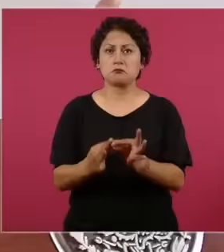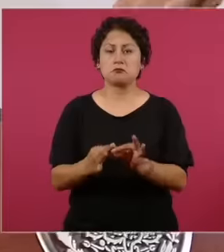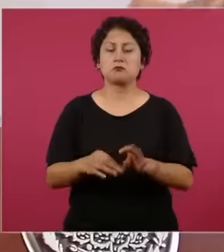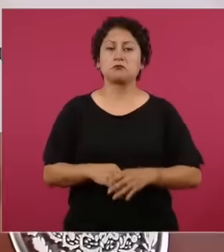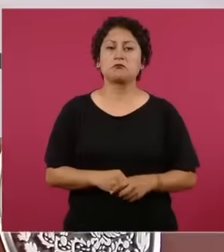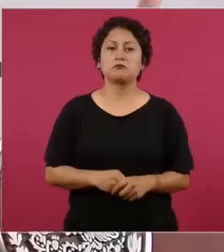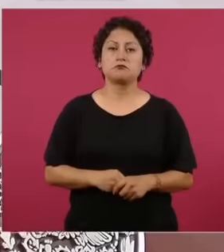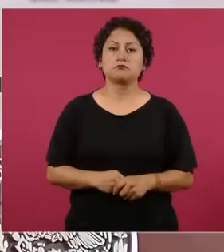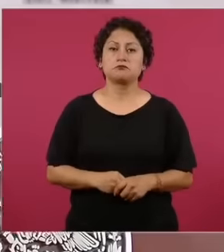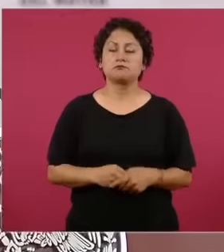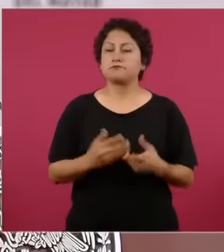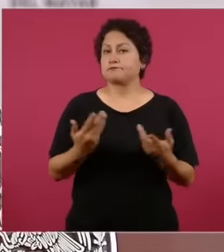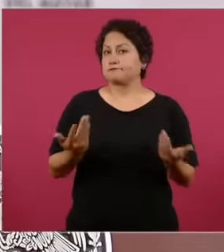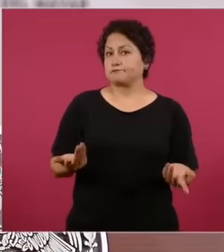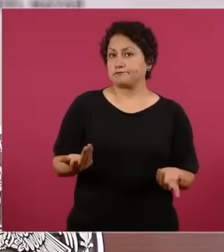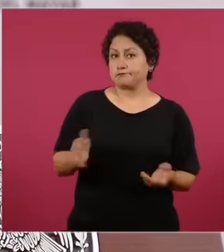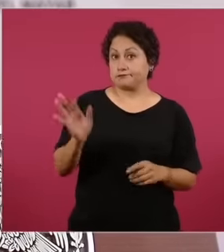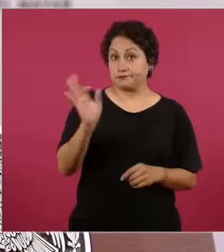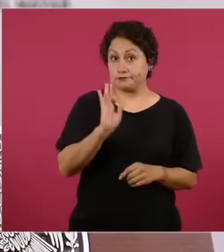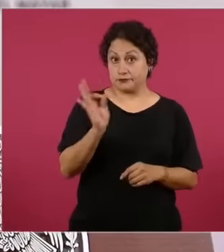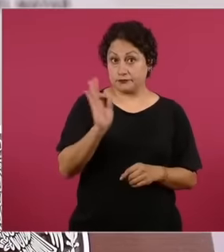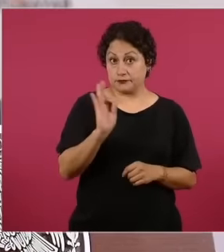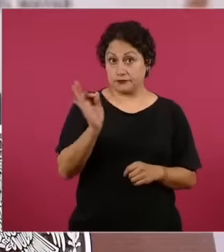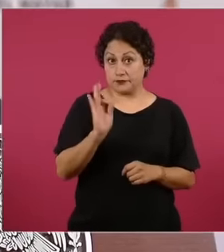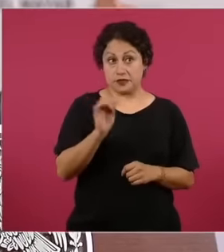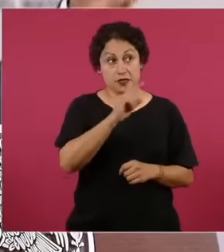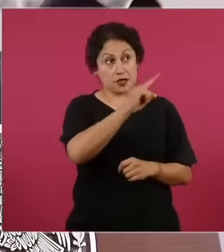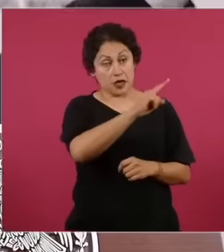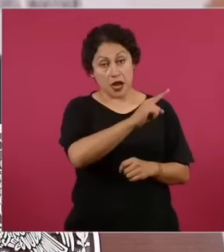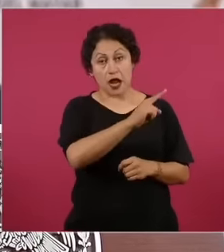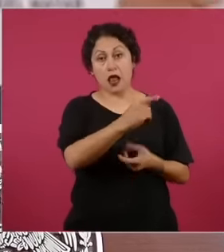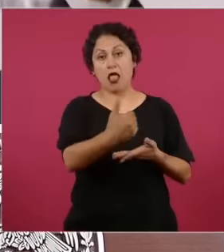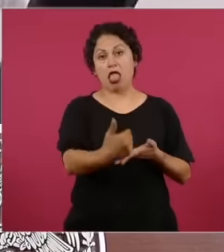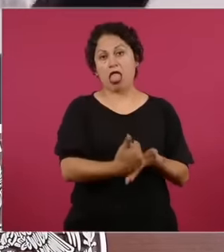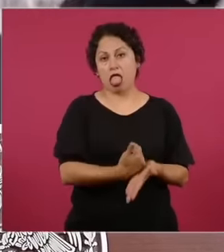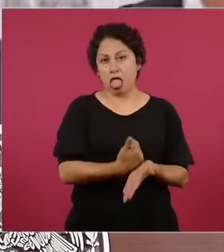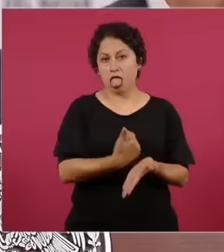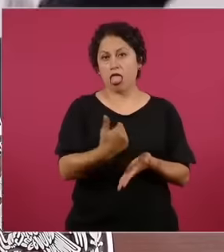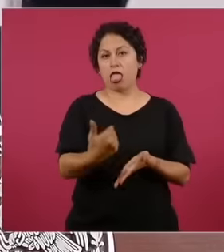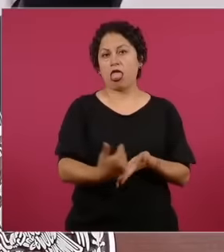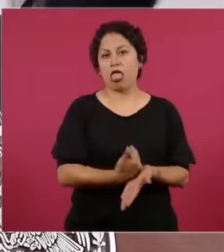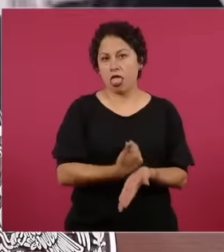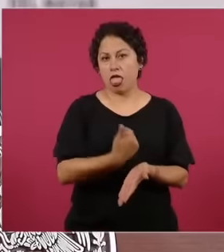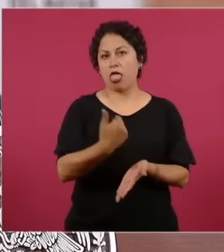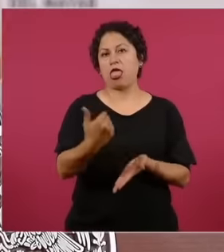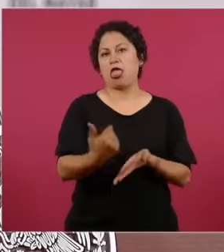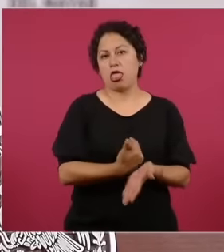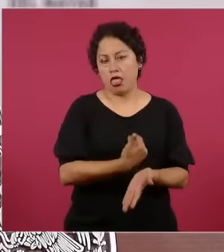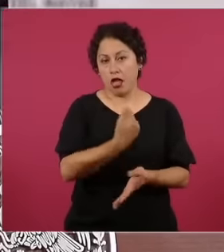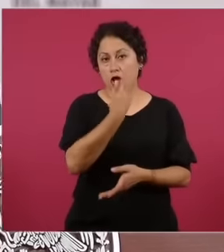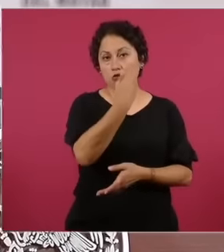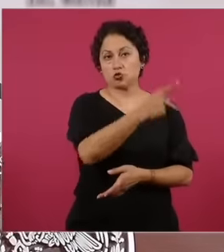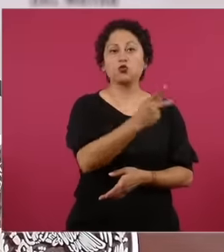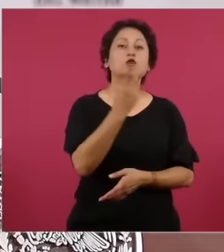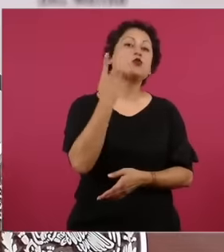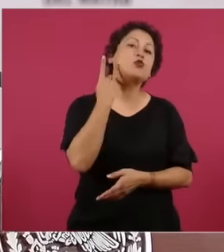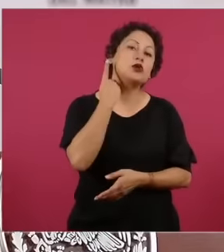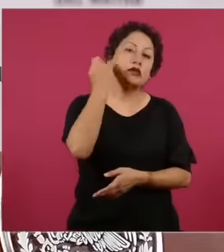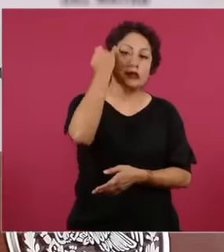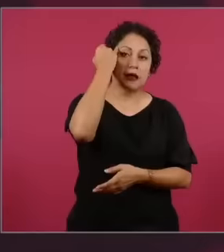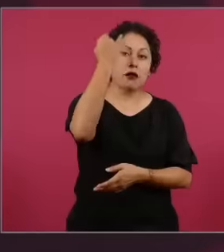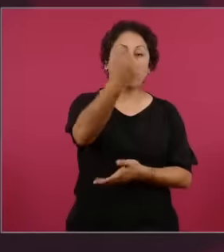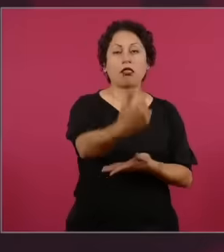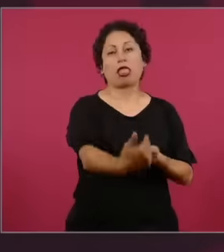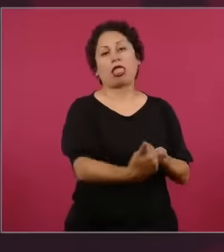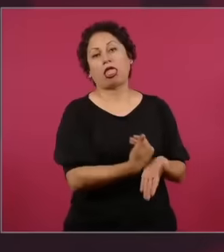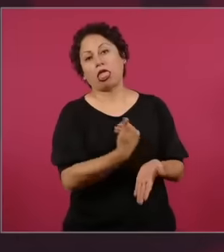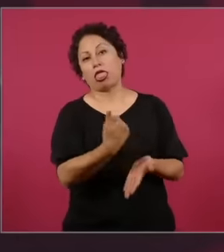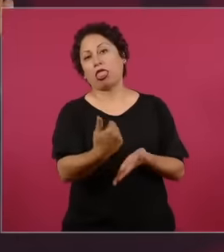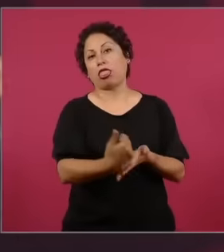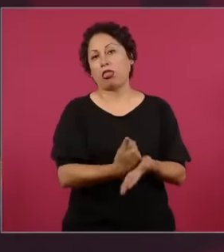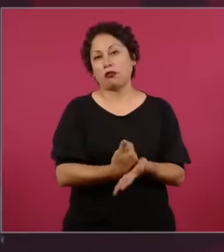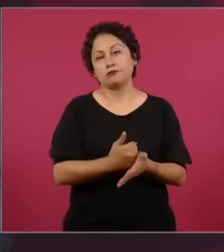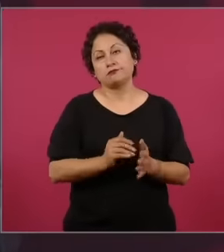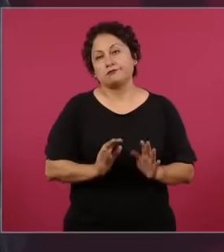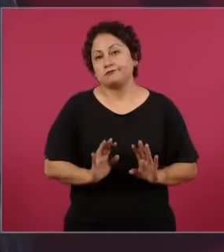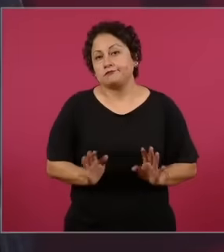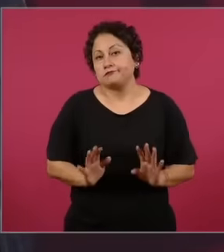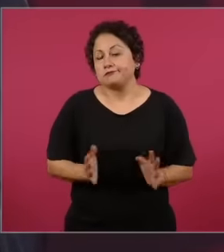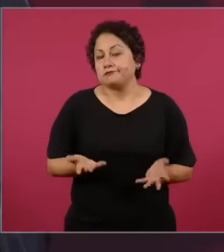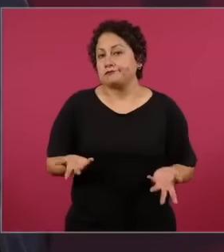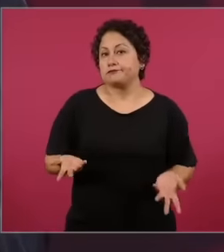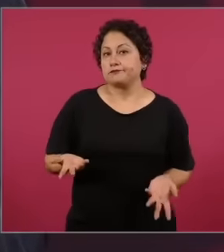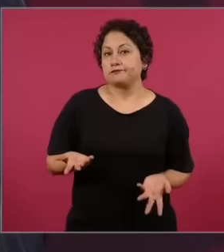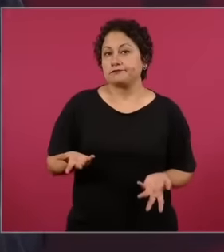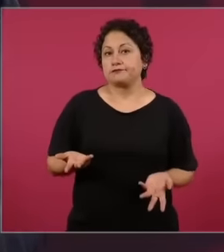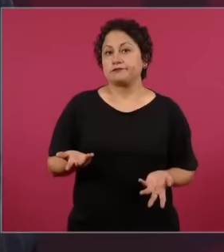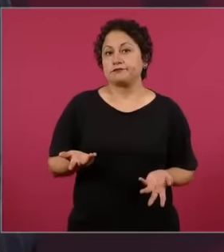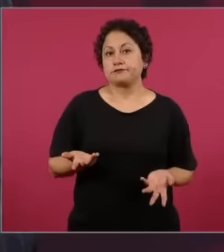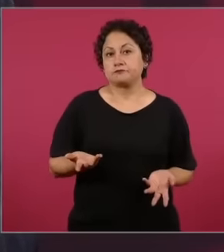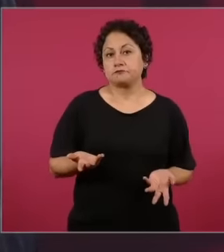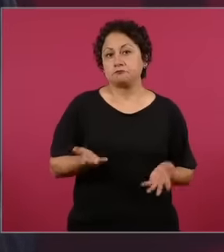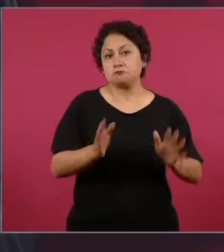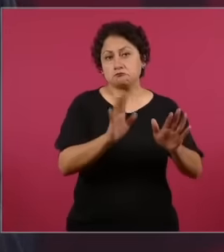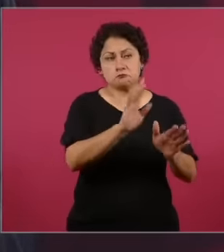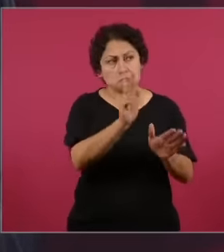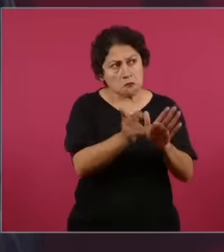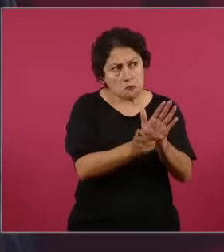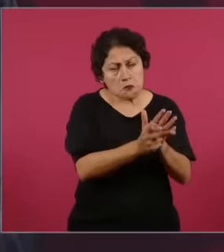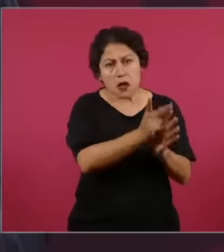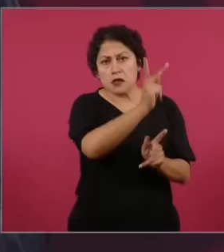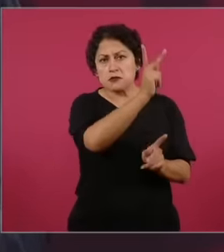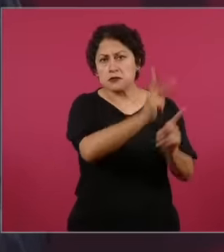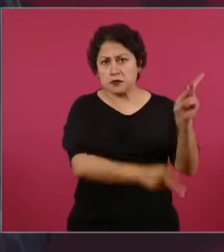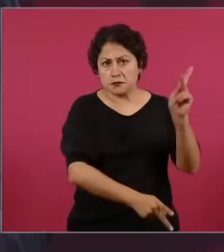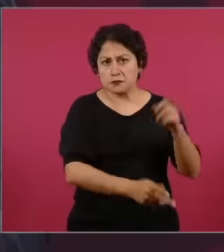as long as there is not that and they continue with that policy because there is pause with the ambassador pause